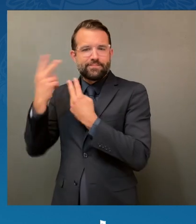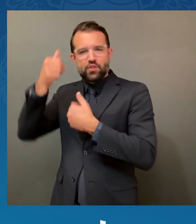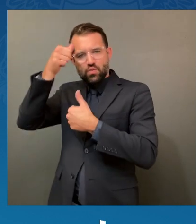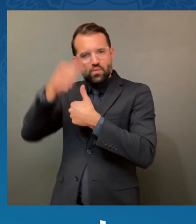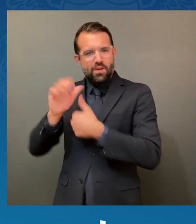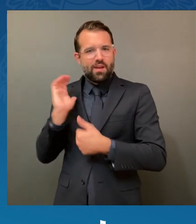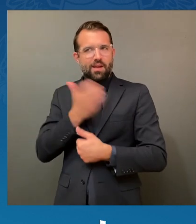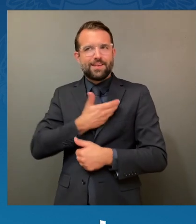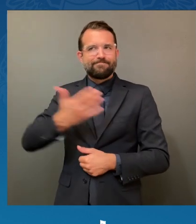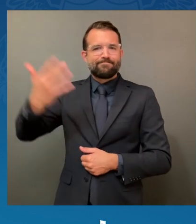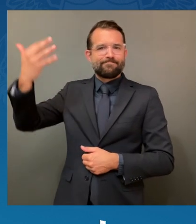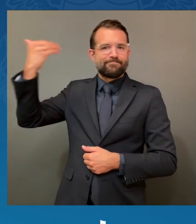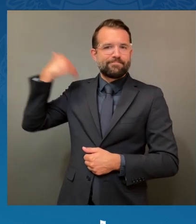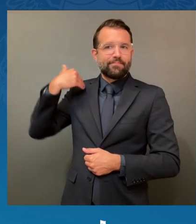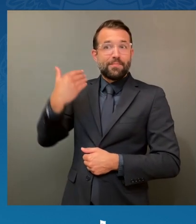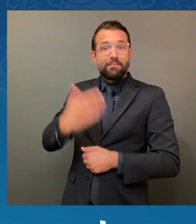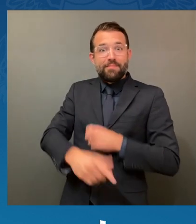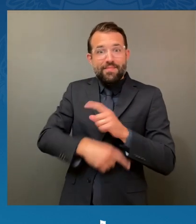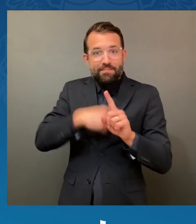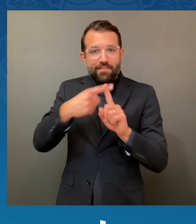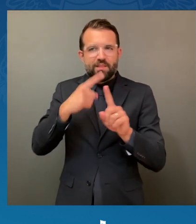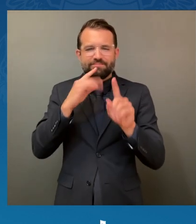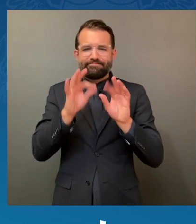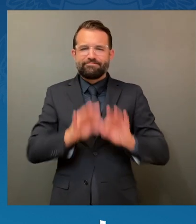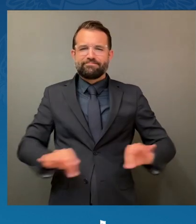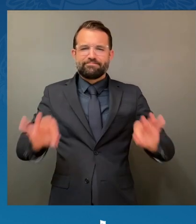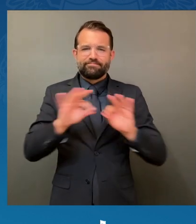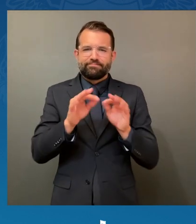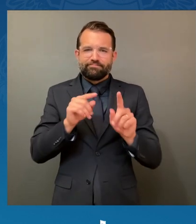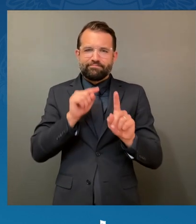you are reminding us of the potential of our future.